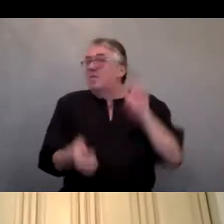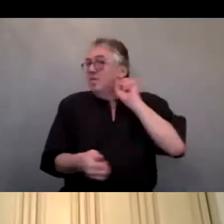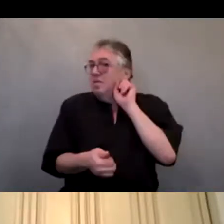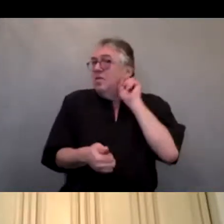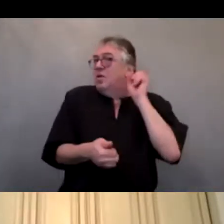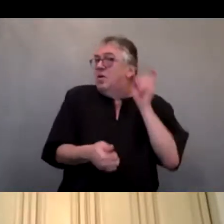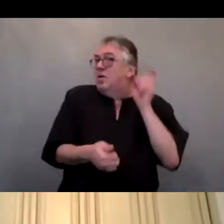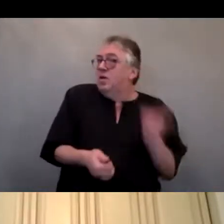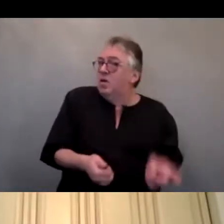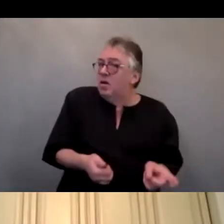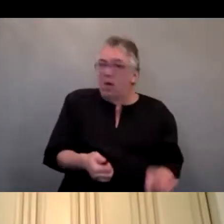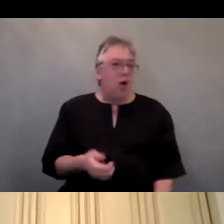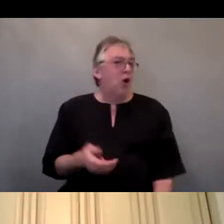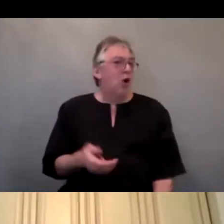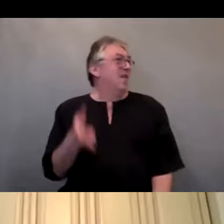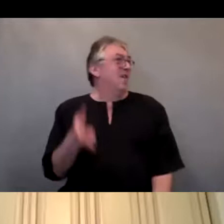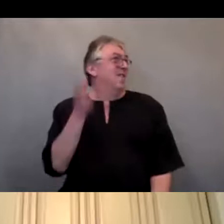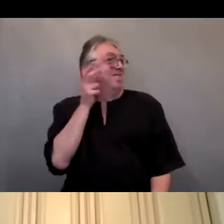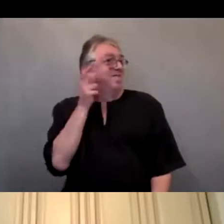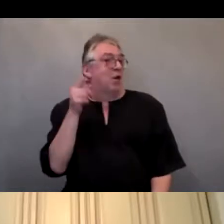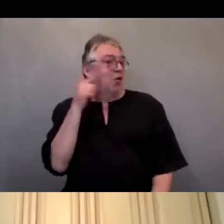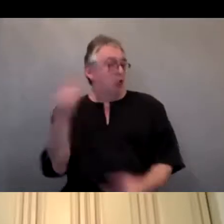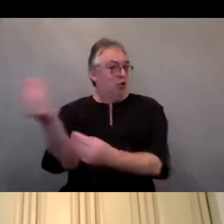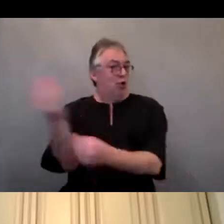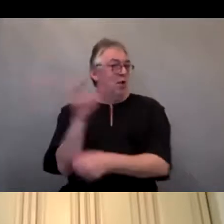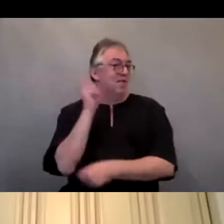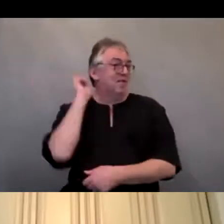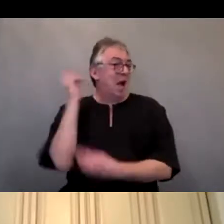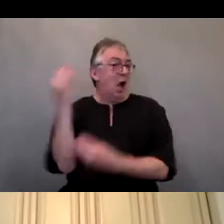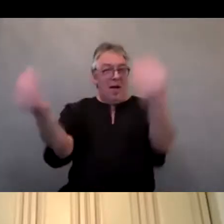to do, you are supposed to take off your hearing aid and let that cochlear